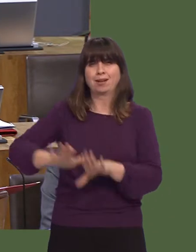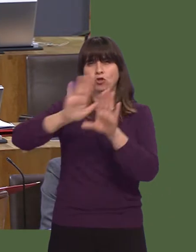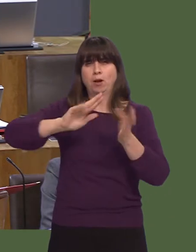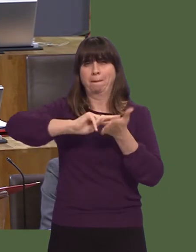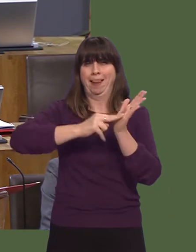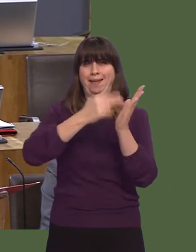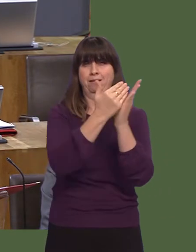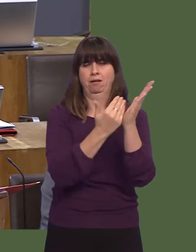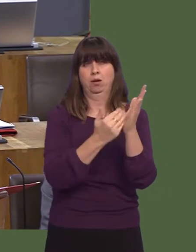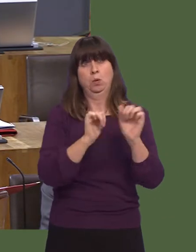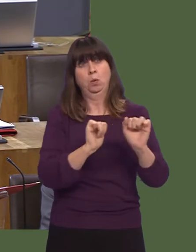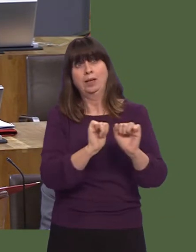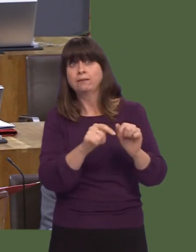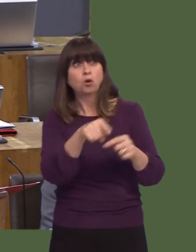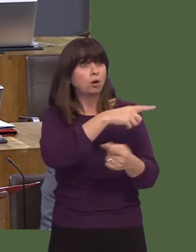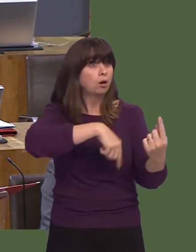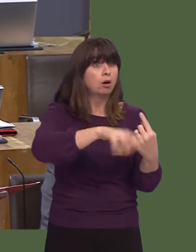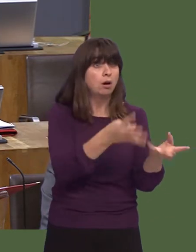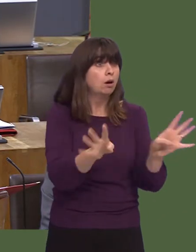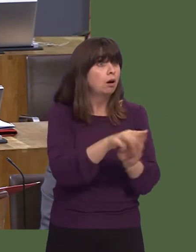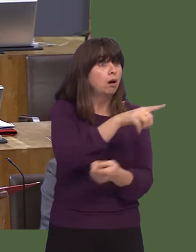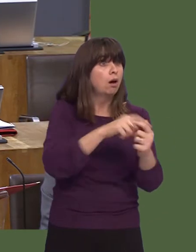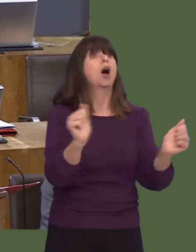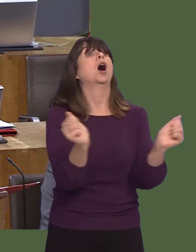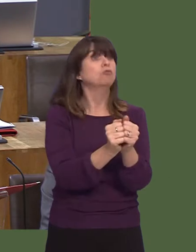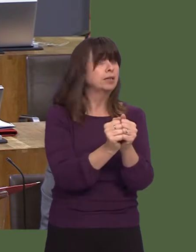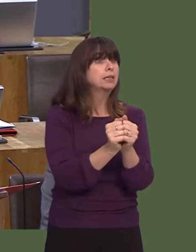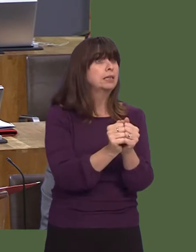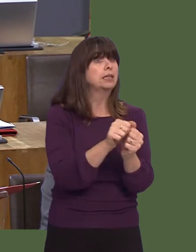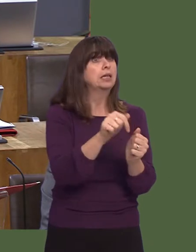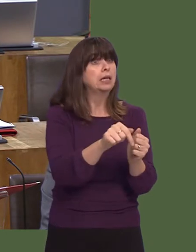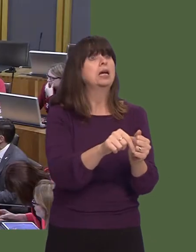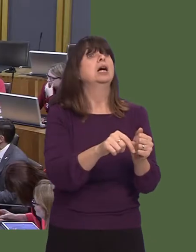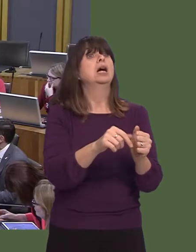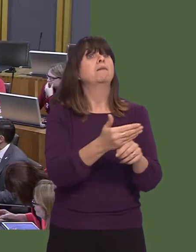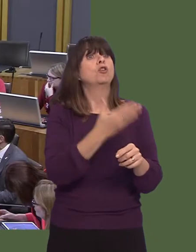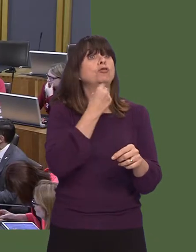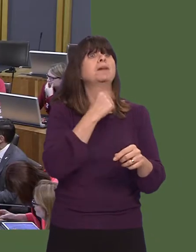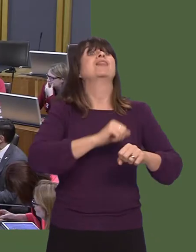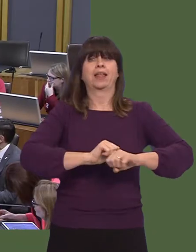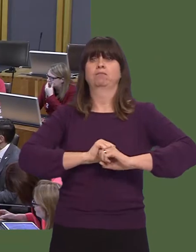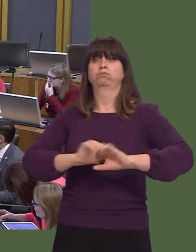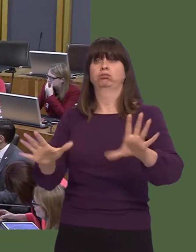that agreed with stakeholders by Christmas, with a view to publishing it as soon as possible in the new year. Lynne Neagle AM: Thank you. Last month, I